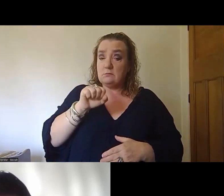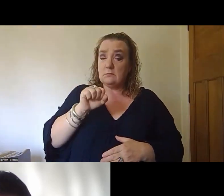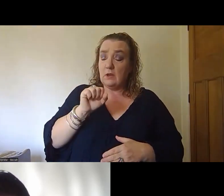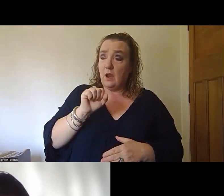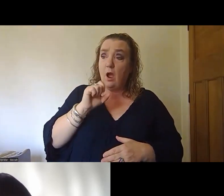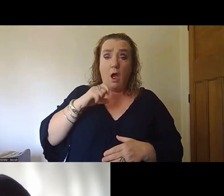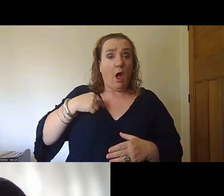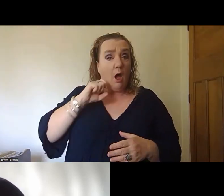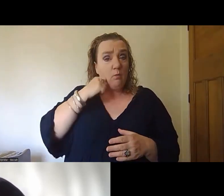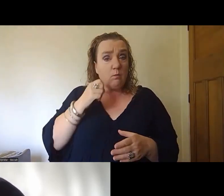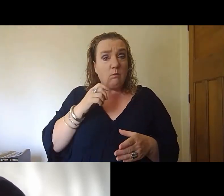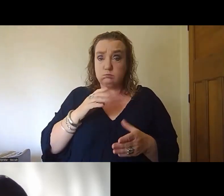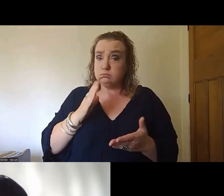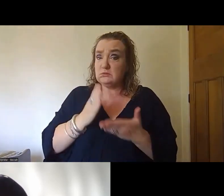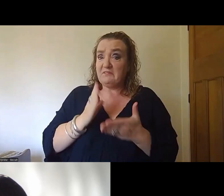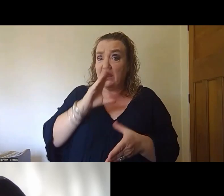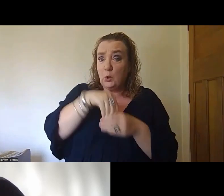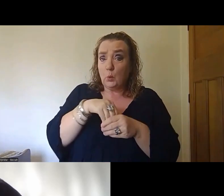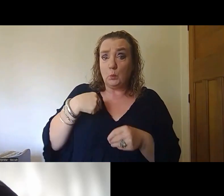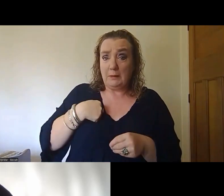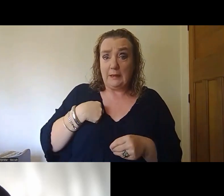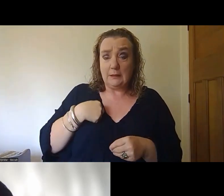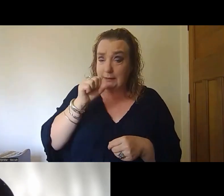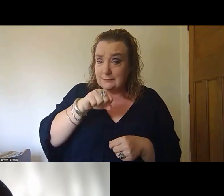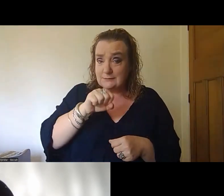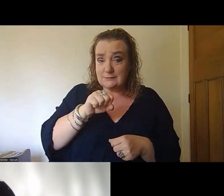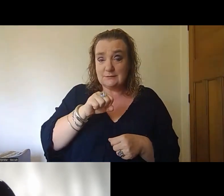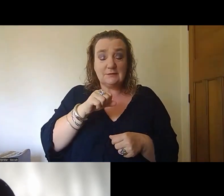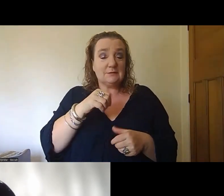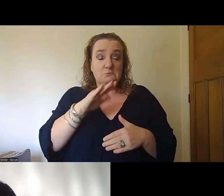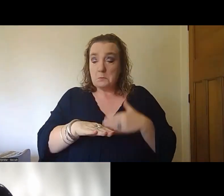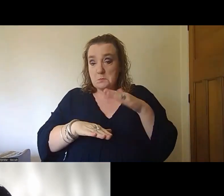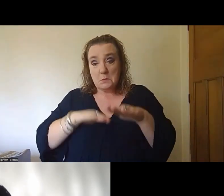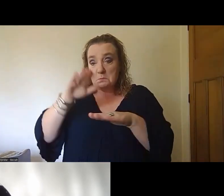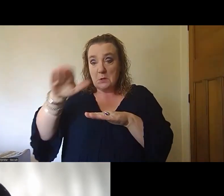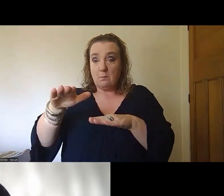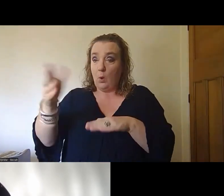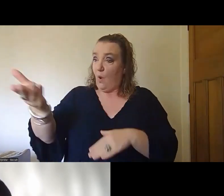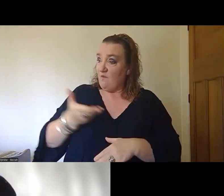of that process, you know? Whether it was something that they were offering me